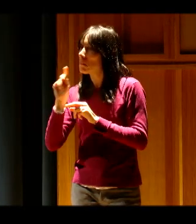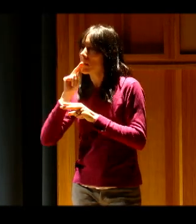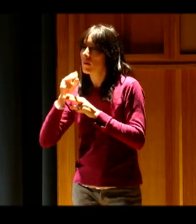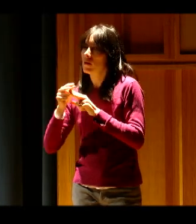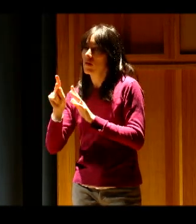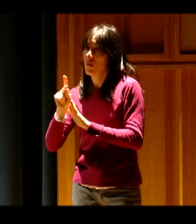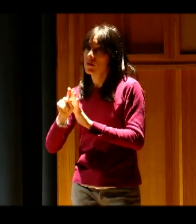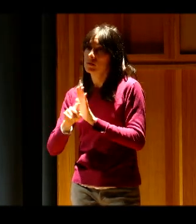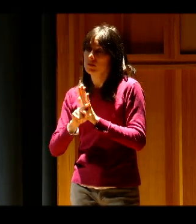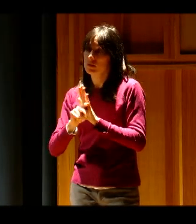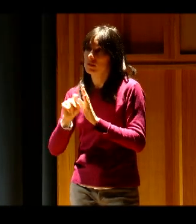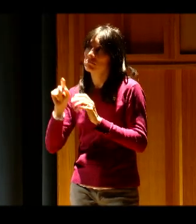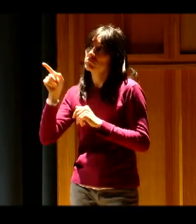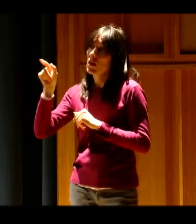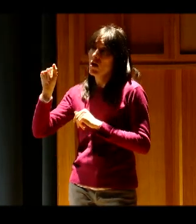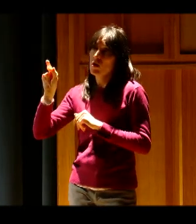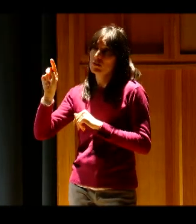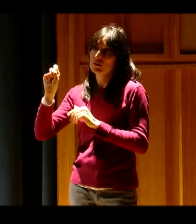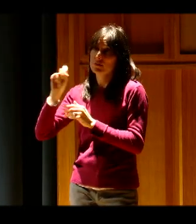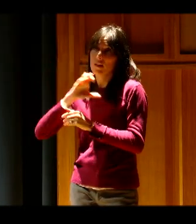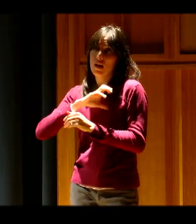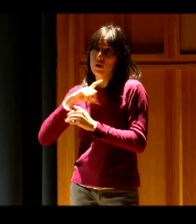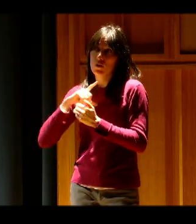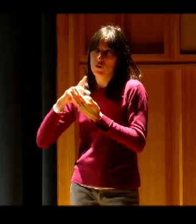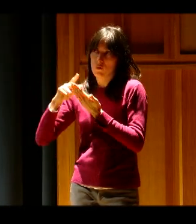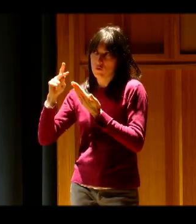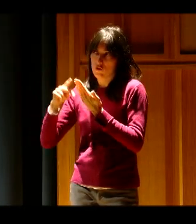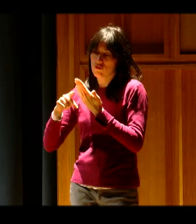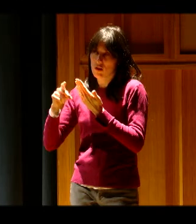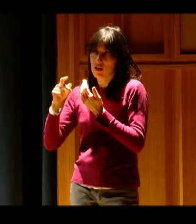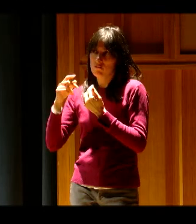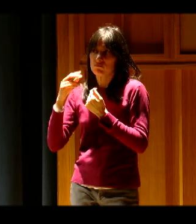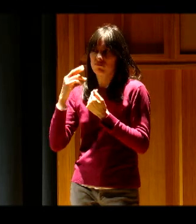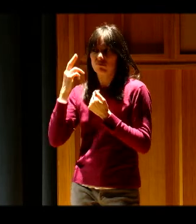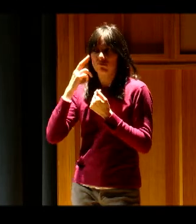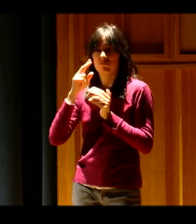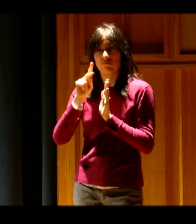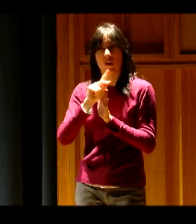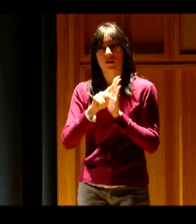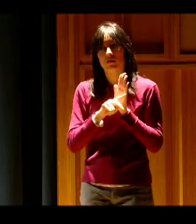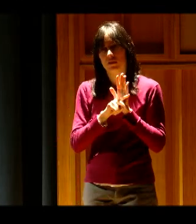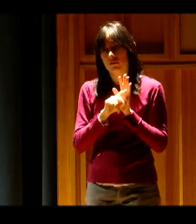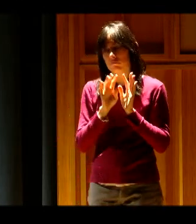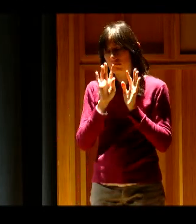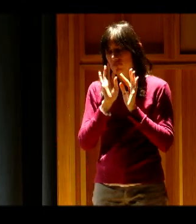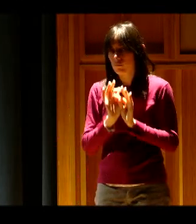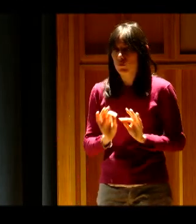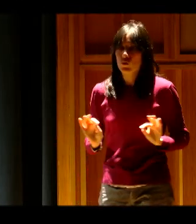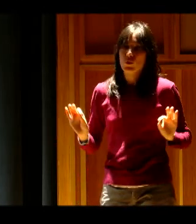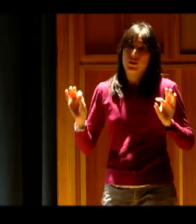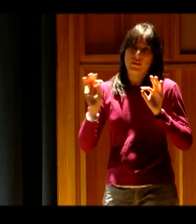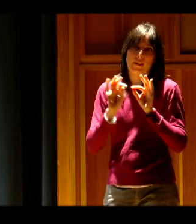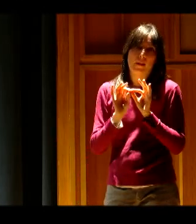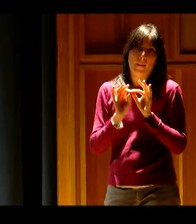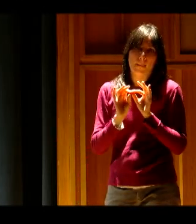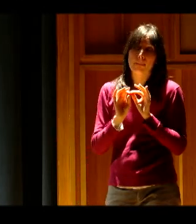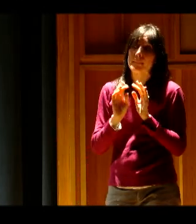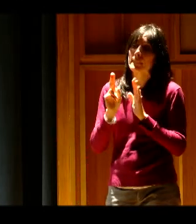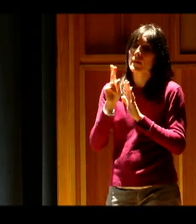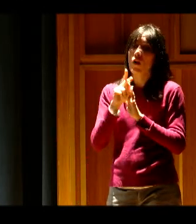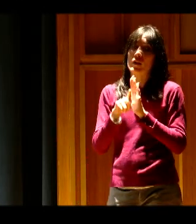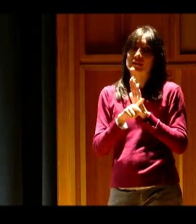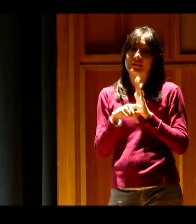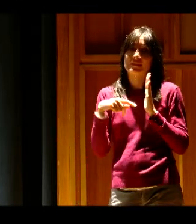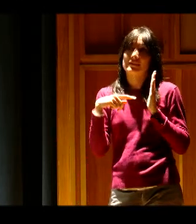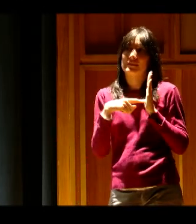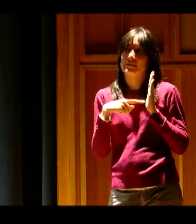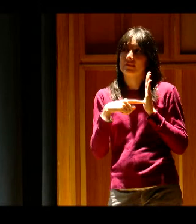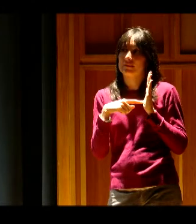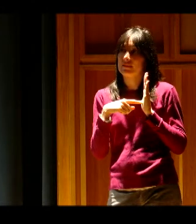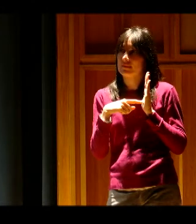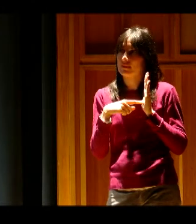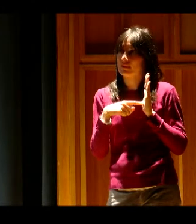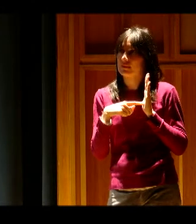was a recognition that policy matters so much because policy is that lever that just unlocks a